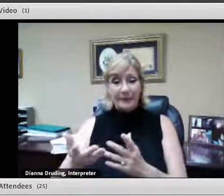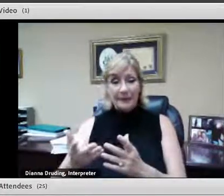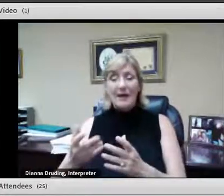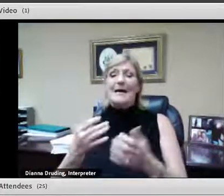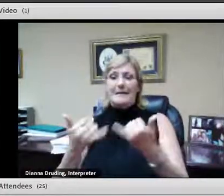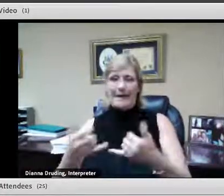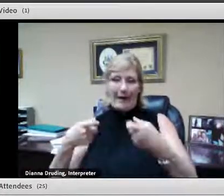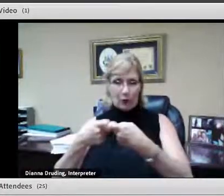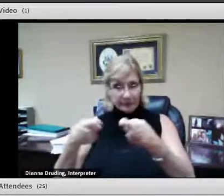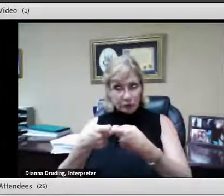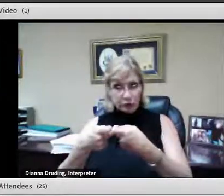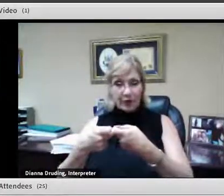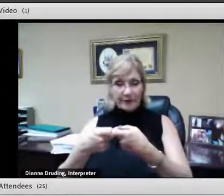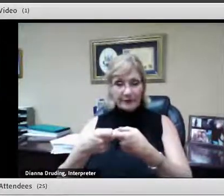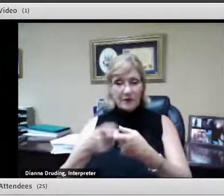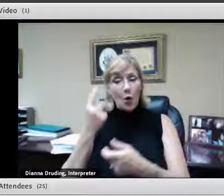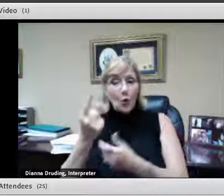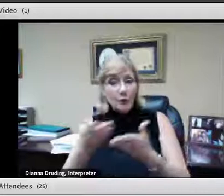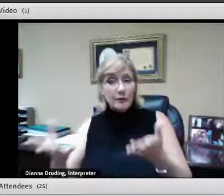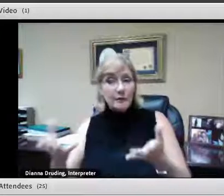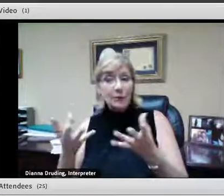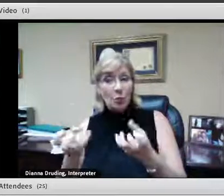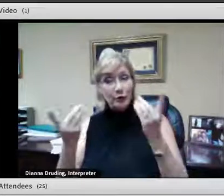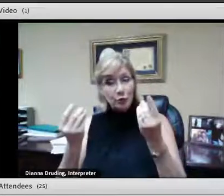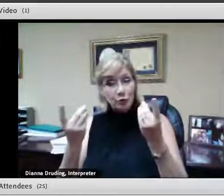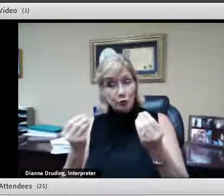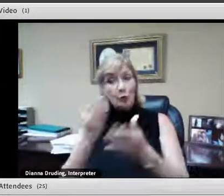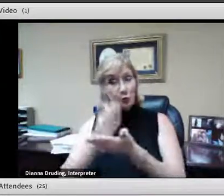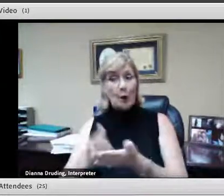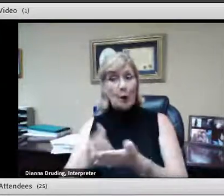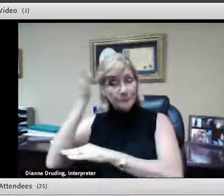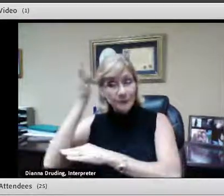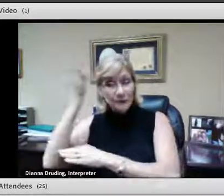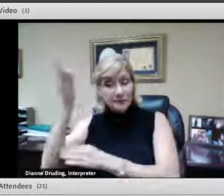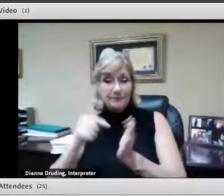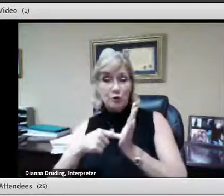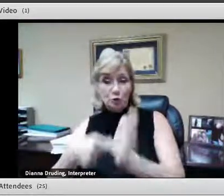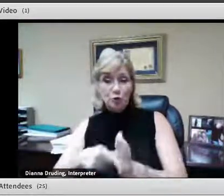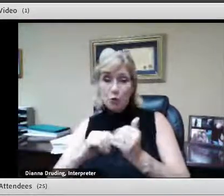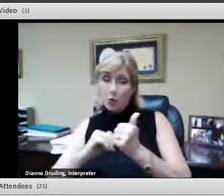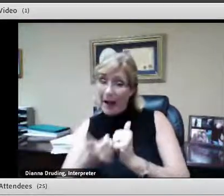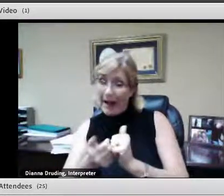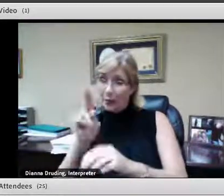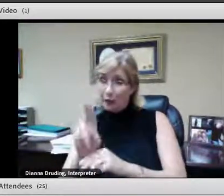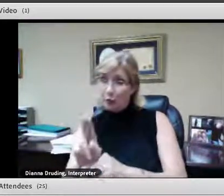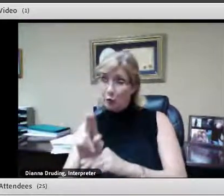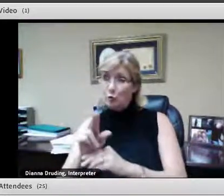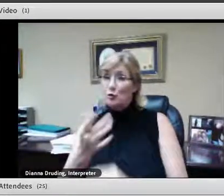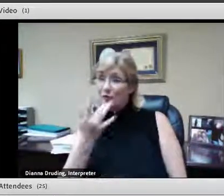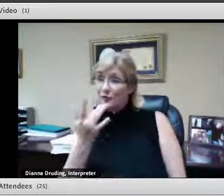So, one of the things we also wanted to do as part of this presentation is show you how we use some of our favorite tools like Scratch